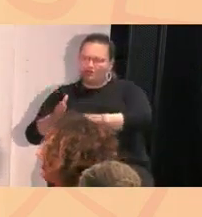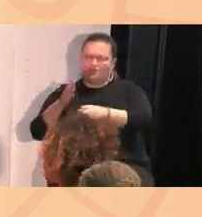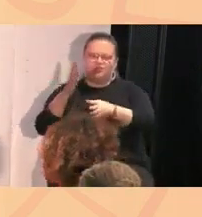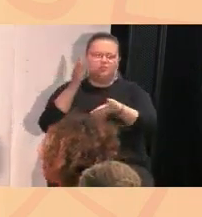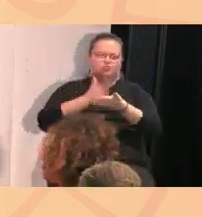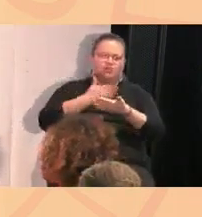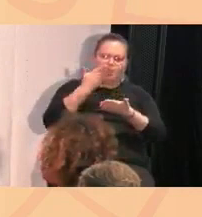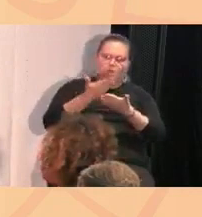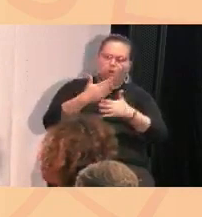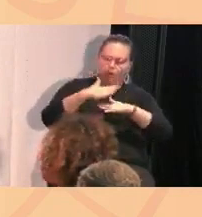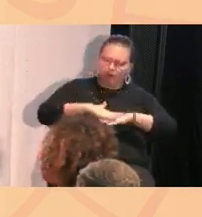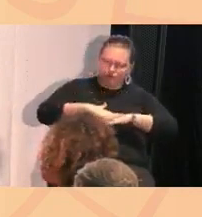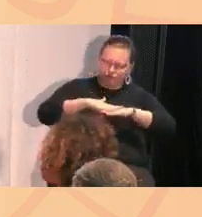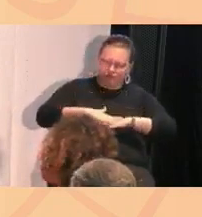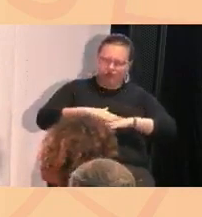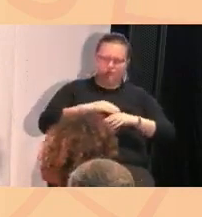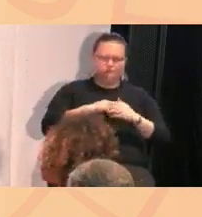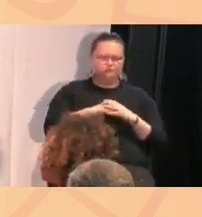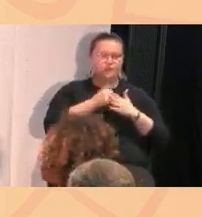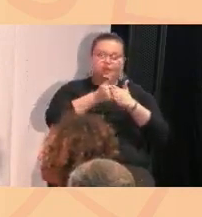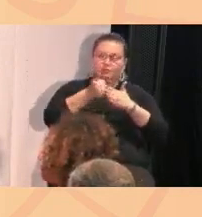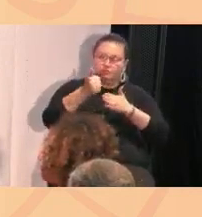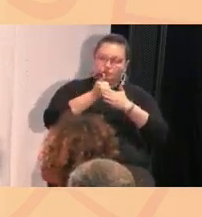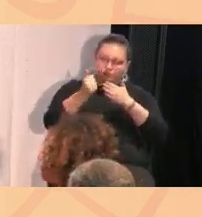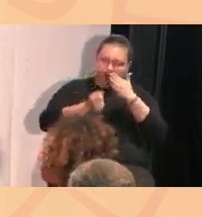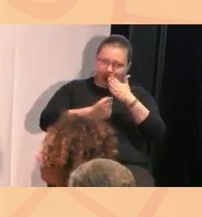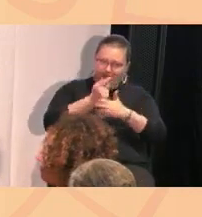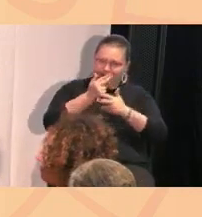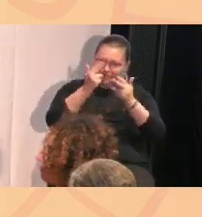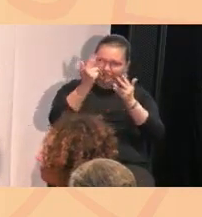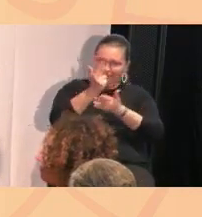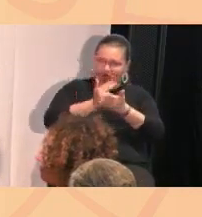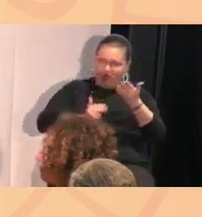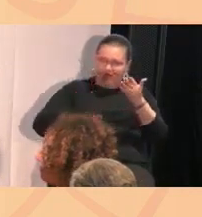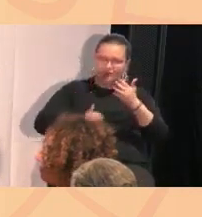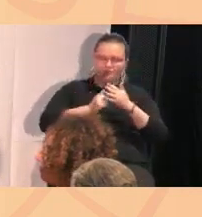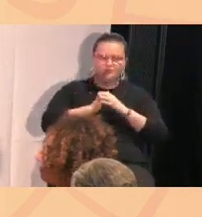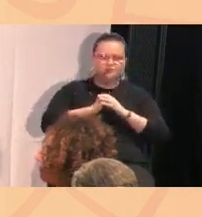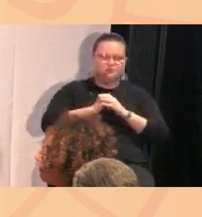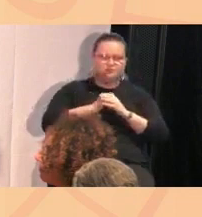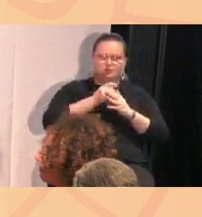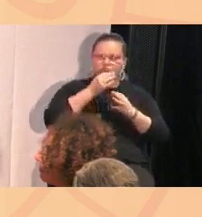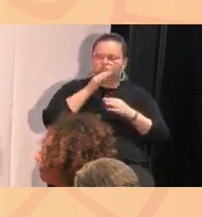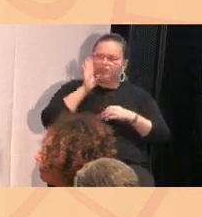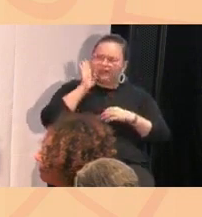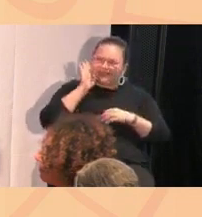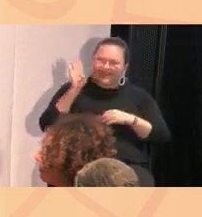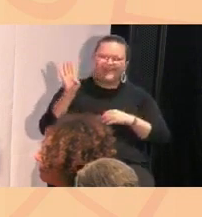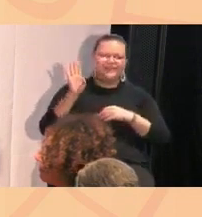I wanted that conversation between those sculptural forms out there to happen and be on country.